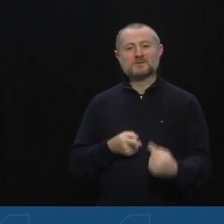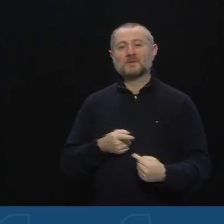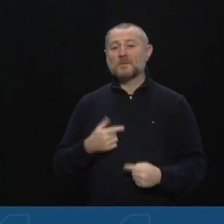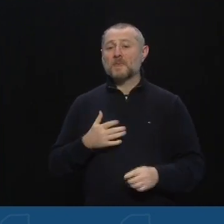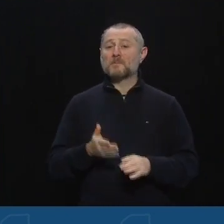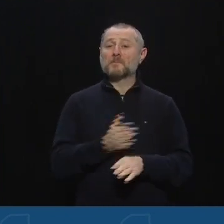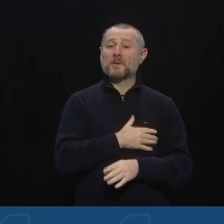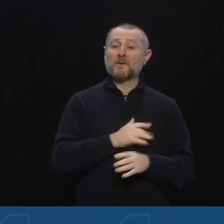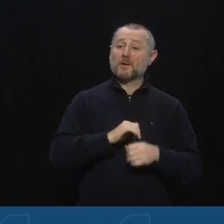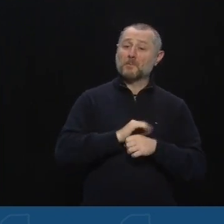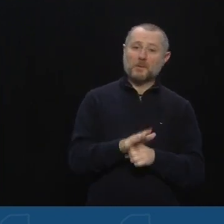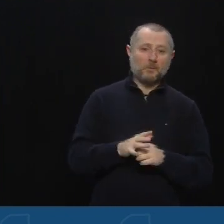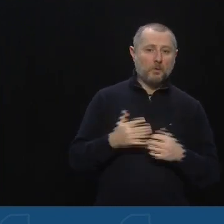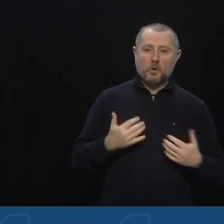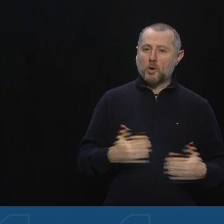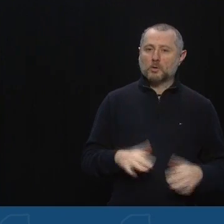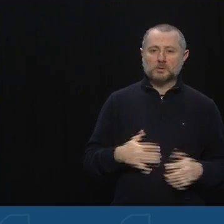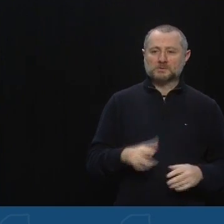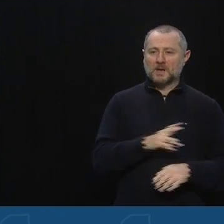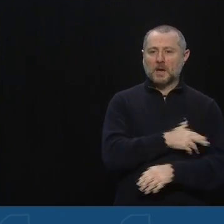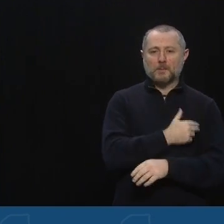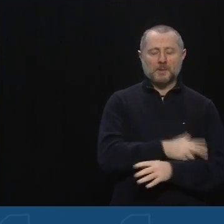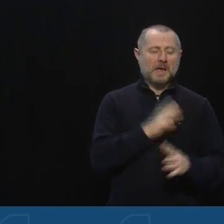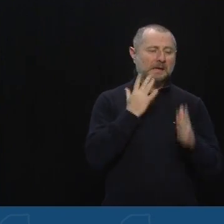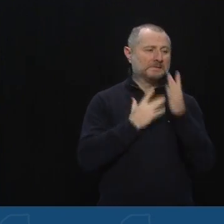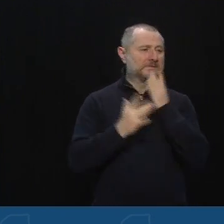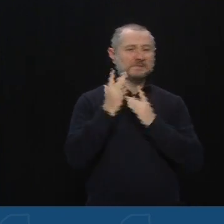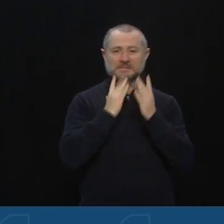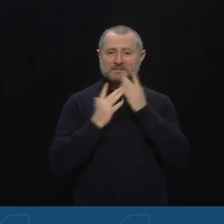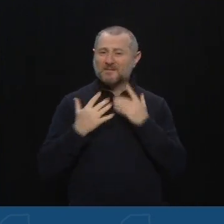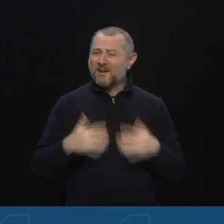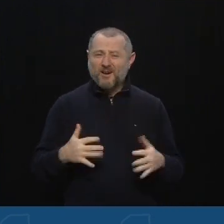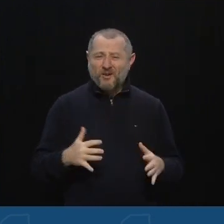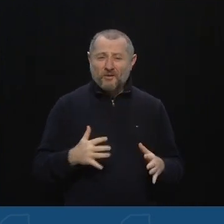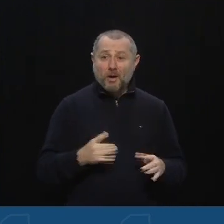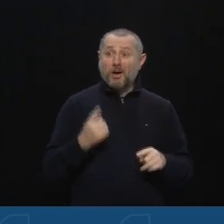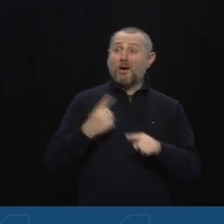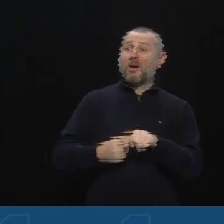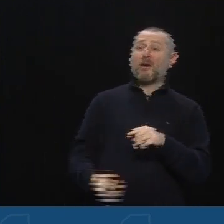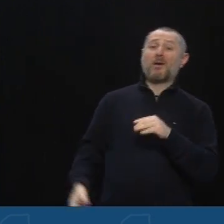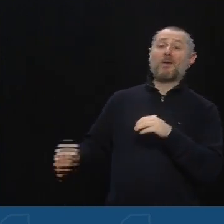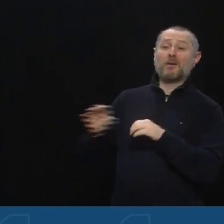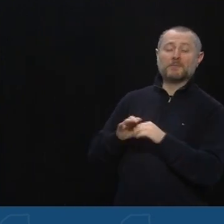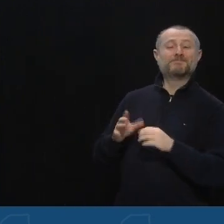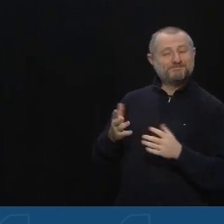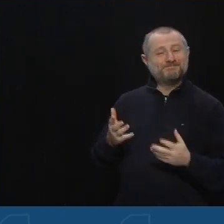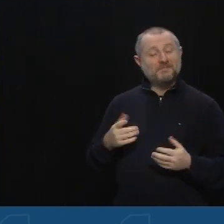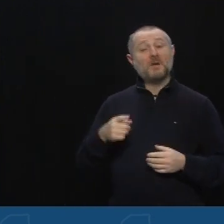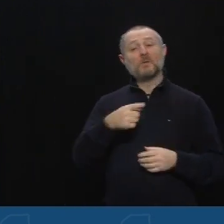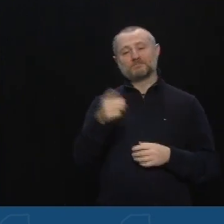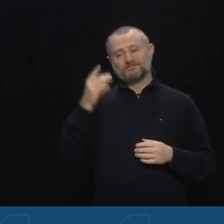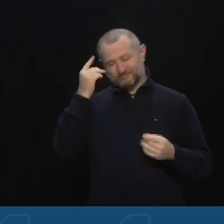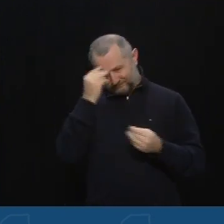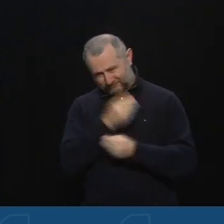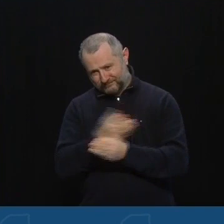ACKNOWLEDGE THAT. PREEXISTING STAFFING SHORTAGES. SO I WANT TO KNOW -- I WANT